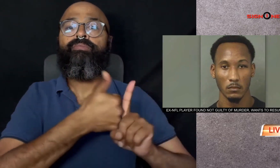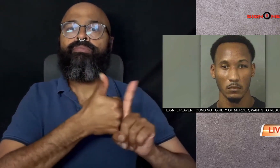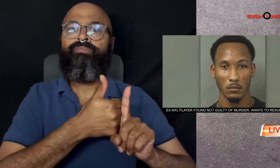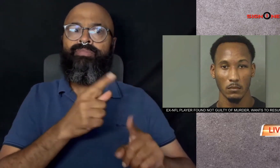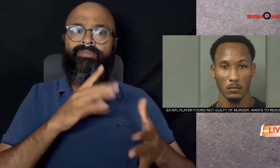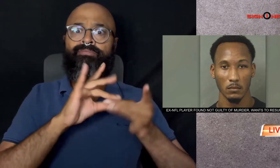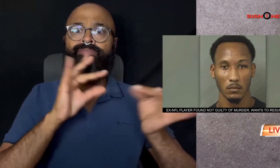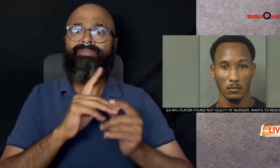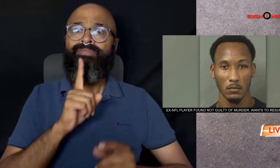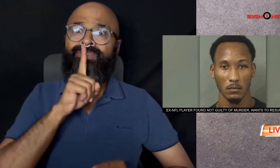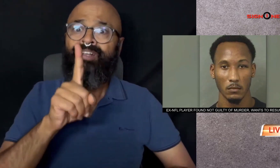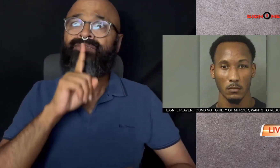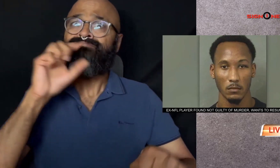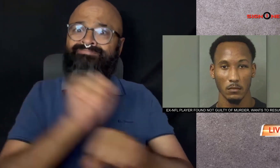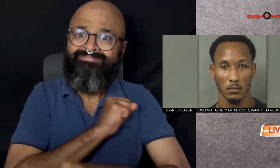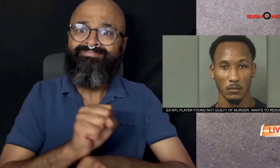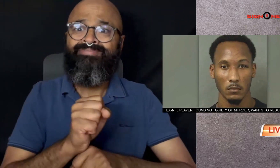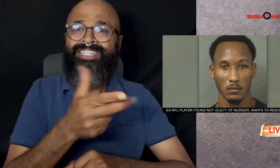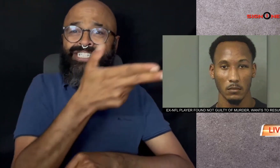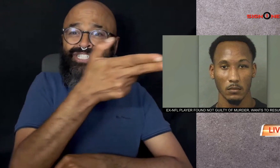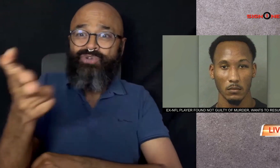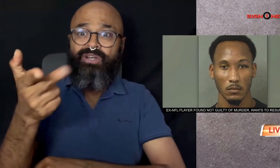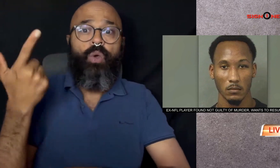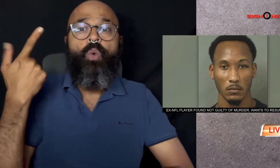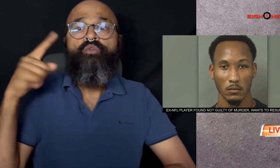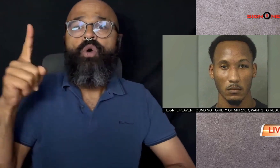Rudolph claims the shooting was in self-defense